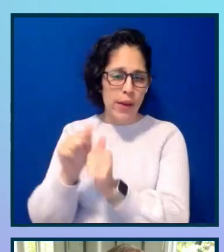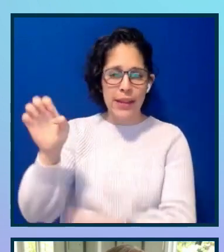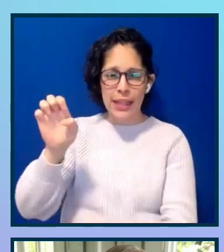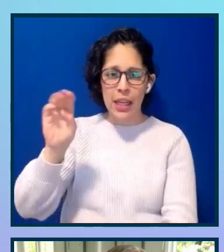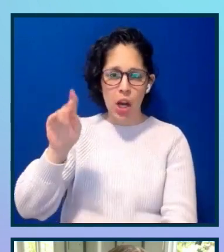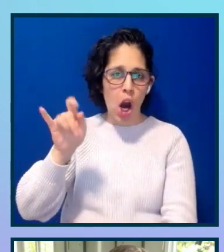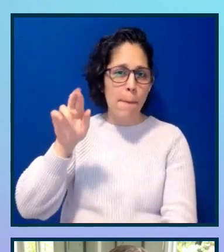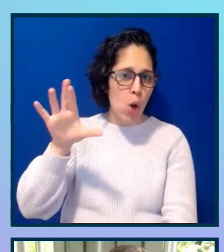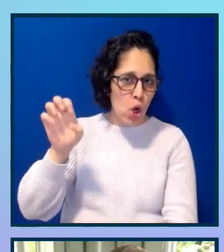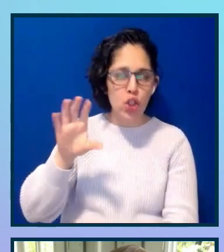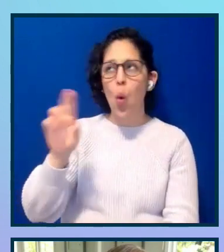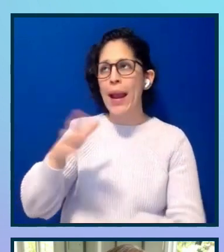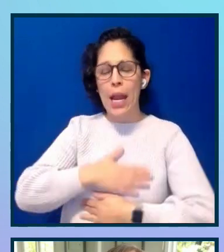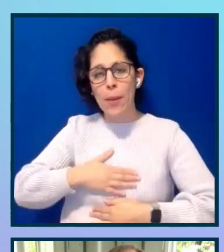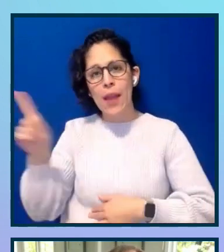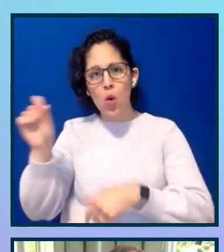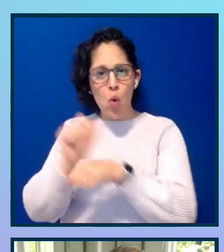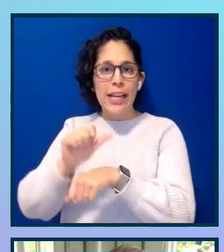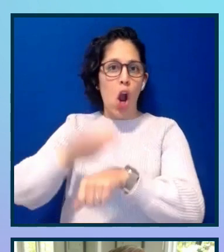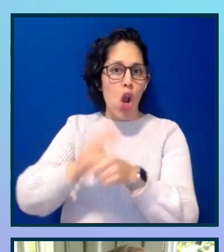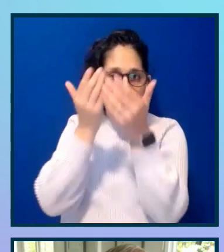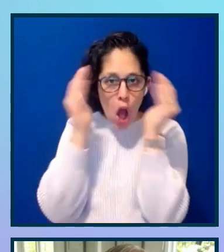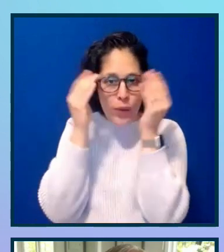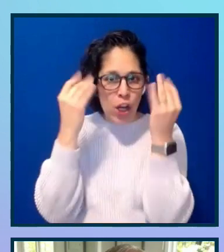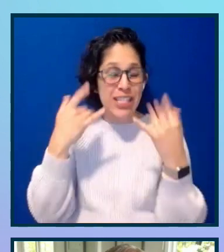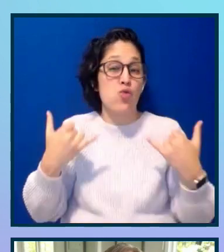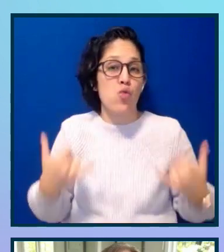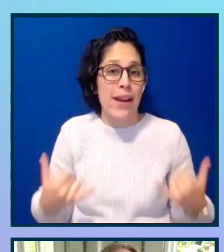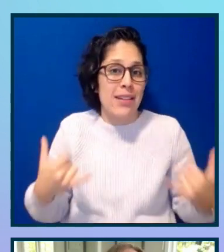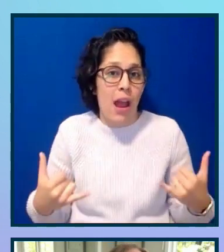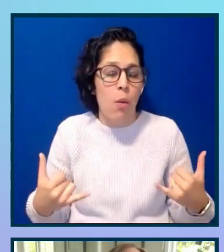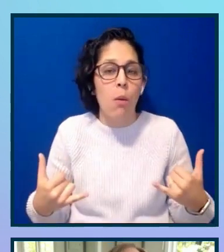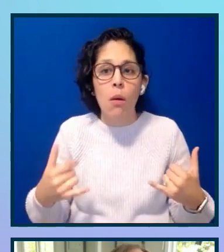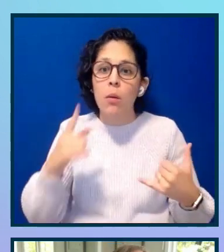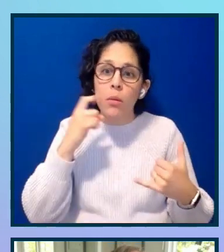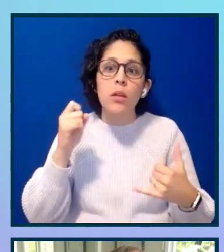they are working on things like Halloween now, like, now, because it takes you that long.